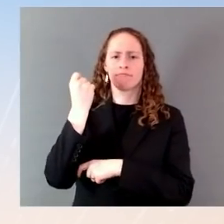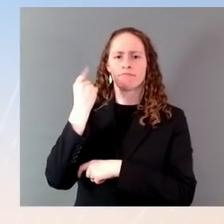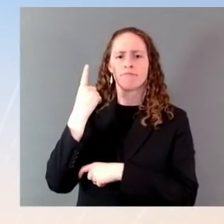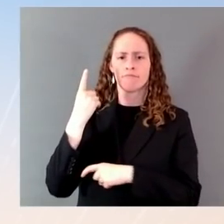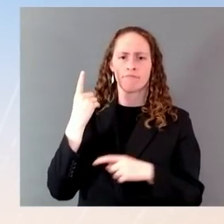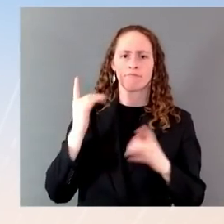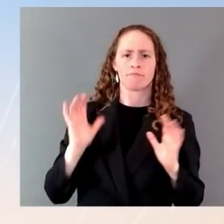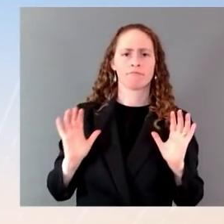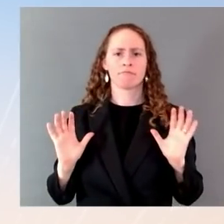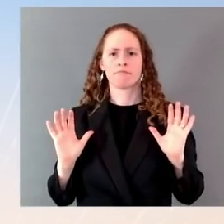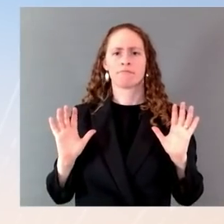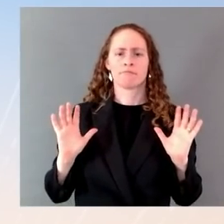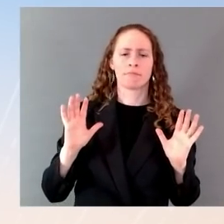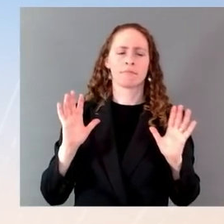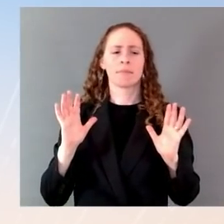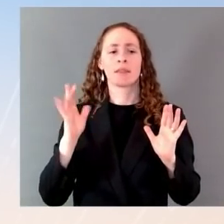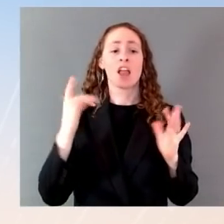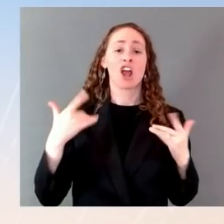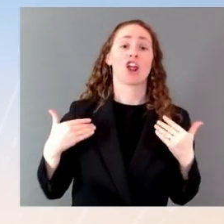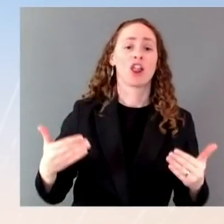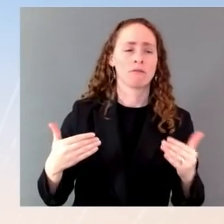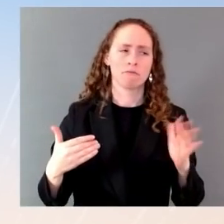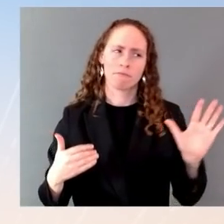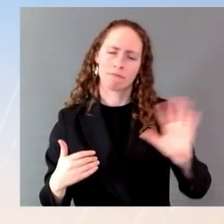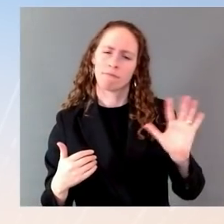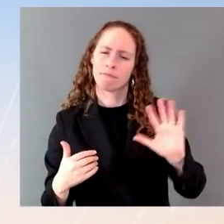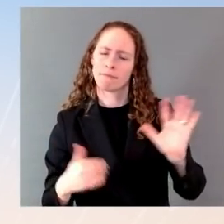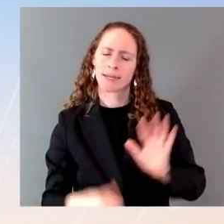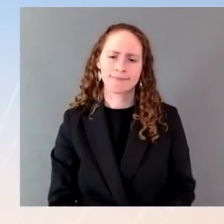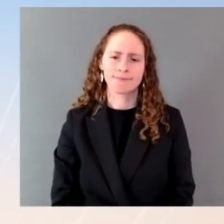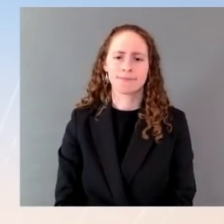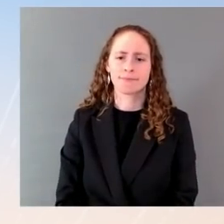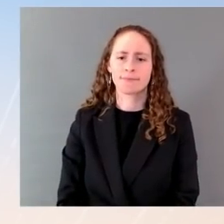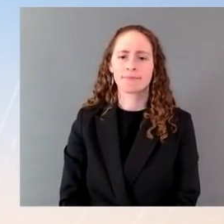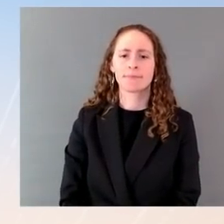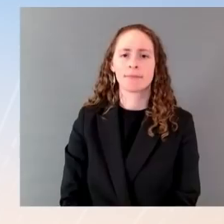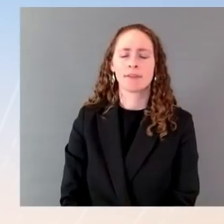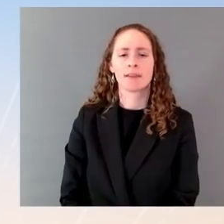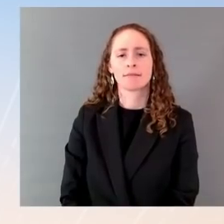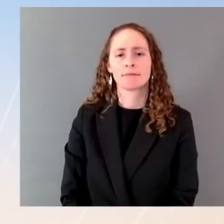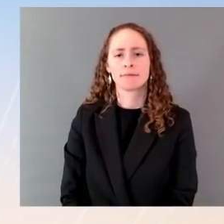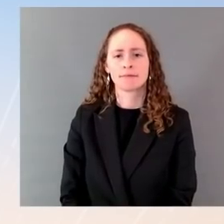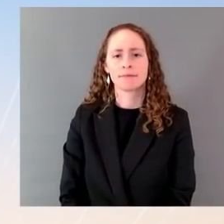Mr. Sullivan: The President and President Putin had a good discussion on the Iran issue. It was productive.